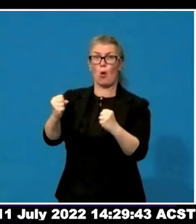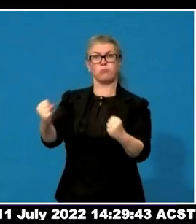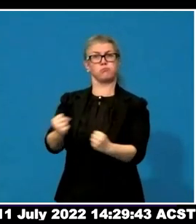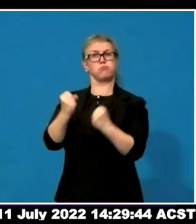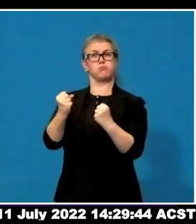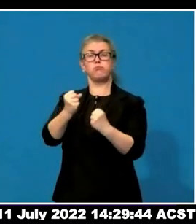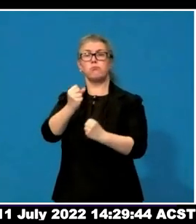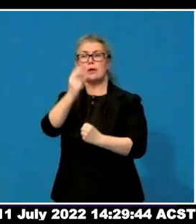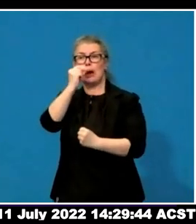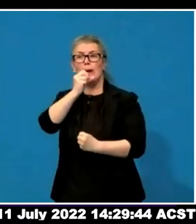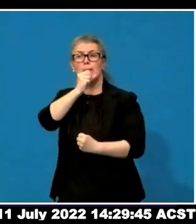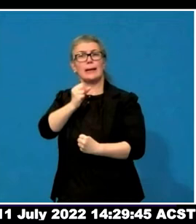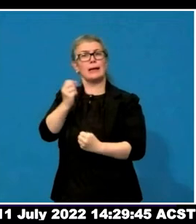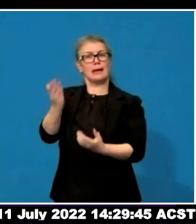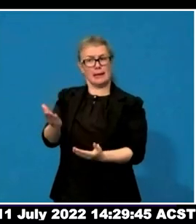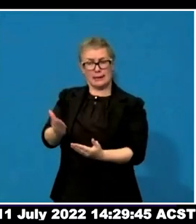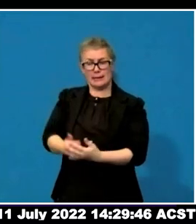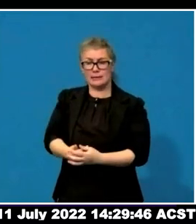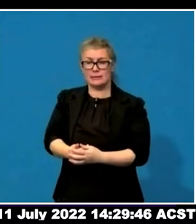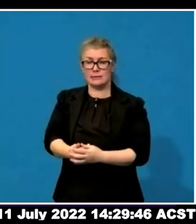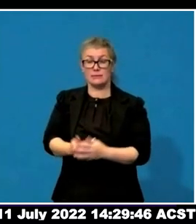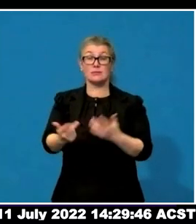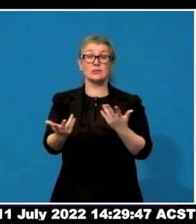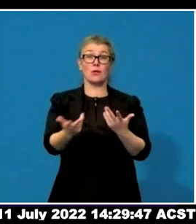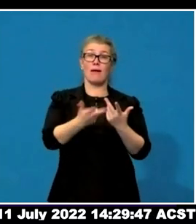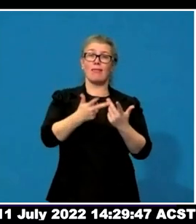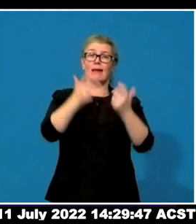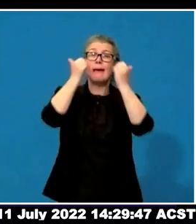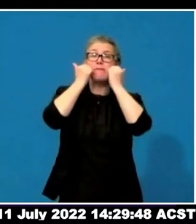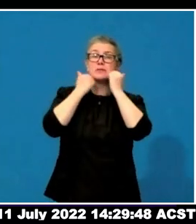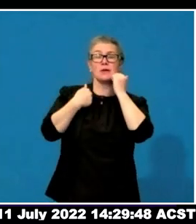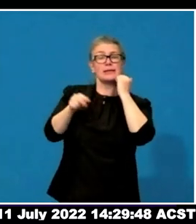And so, therefore, the other evidence for me is that when it is that he was in Tennant